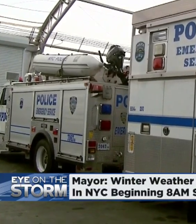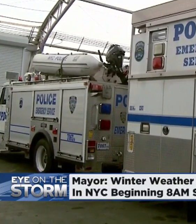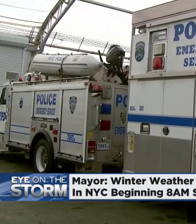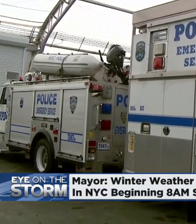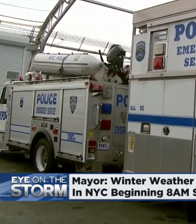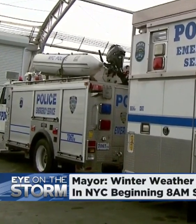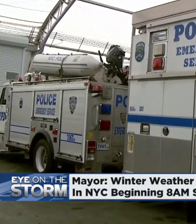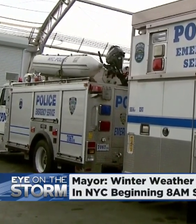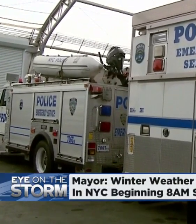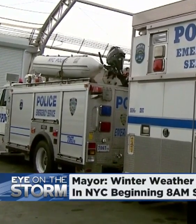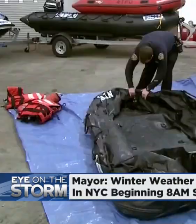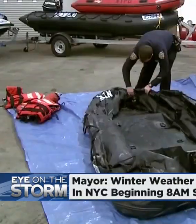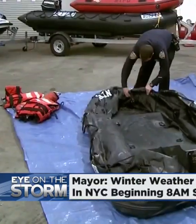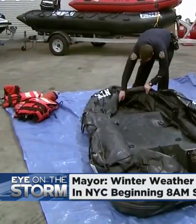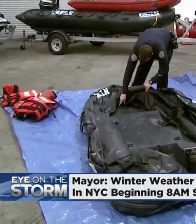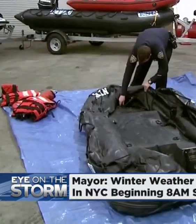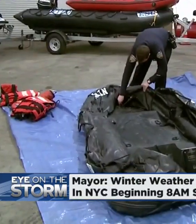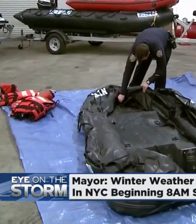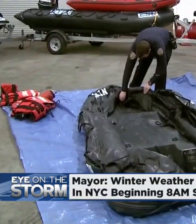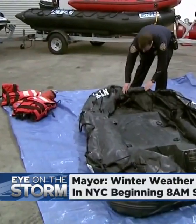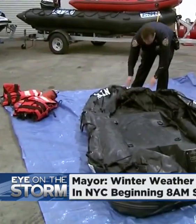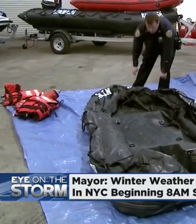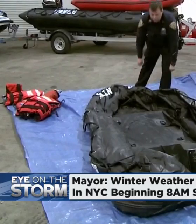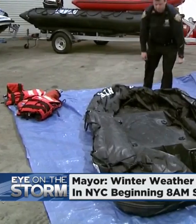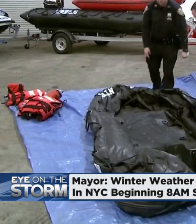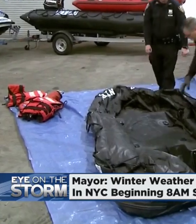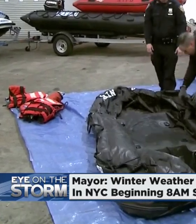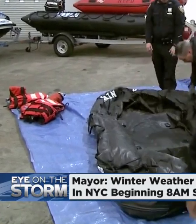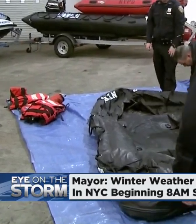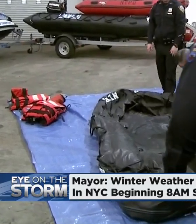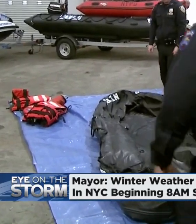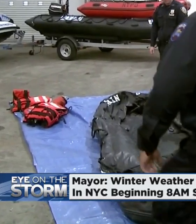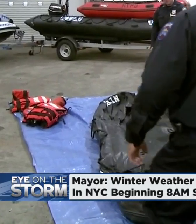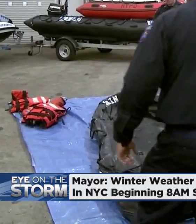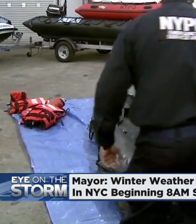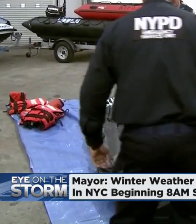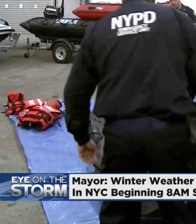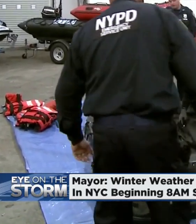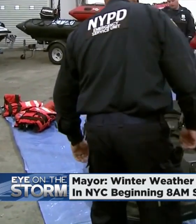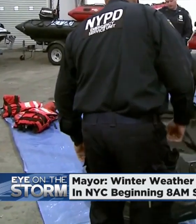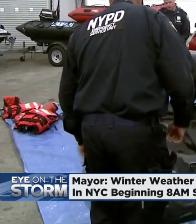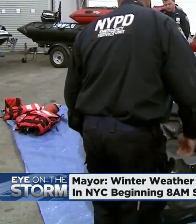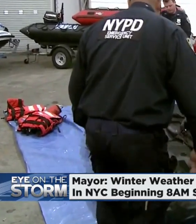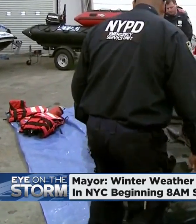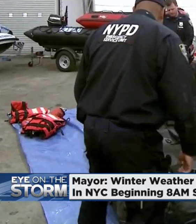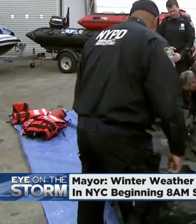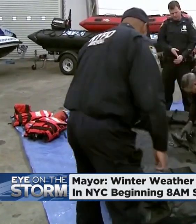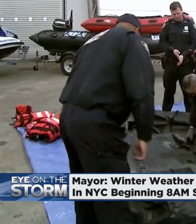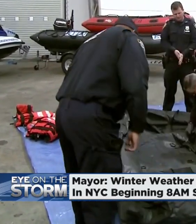HIGH AXLE VEHICLES READY TO GO. SO THOSE TWO CAPACITIES FOCUSED ON THE COASTAL FLOODING DANGERS. THE DEPARTMENT OF